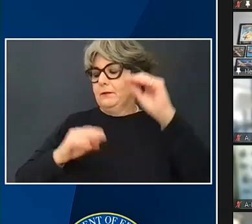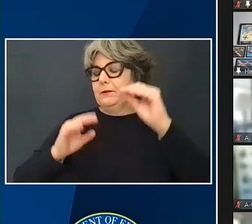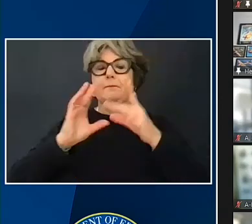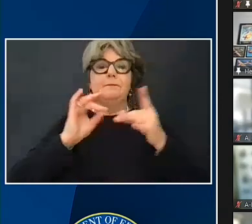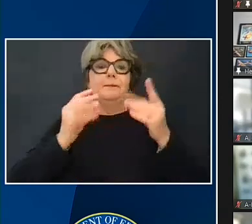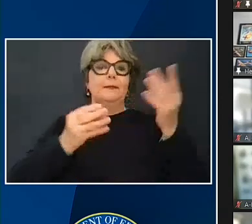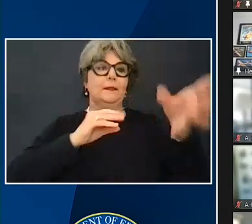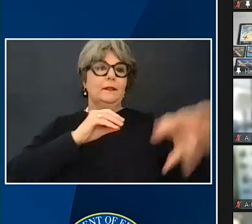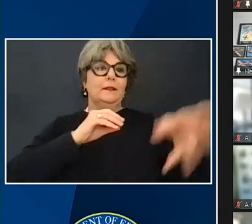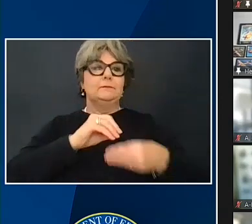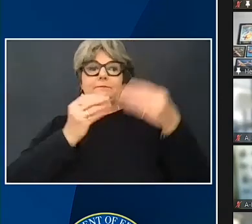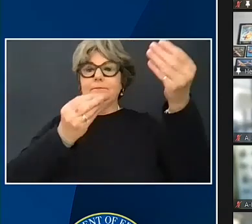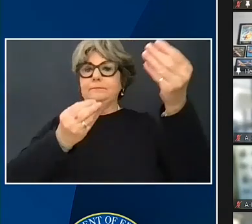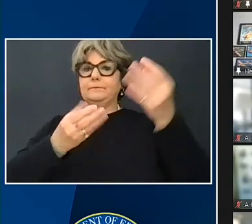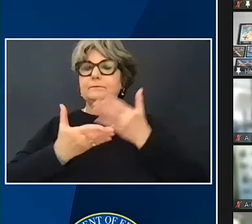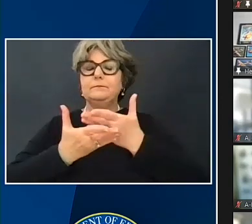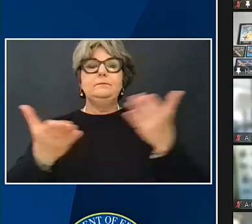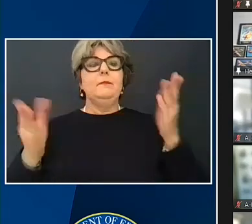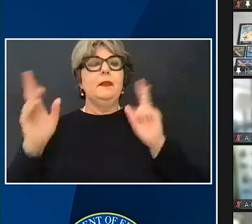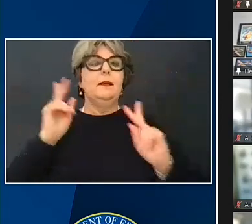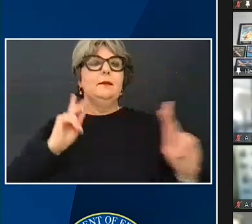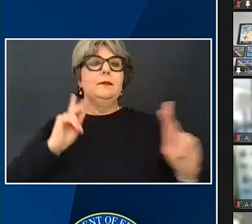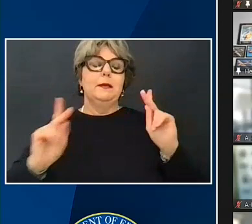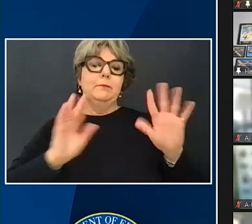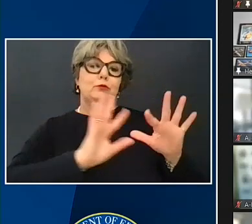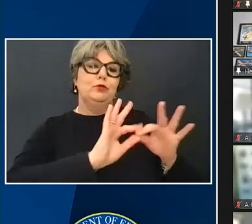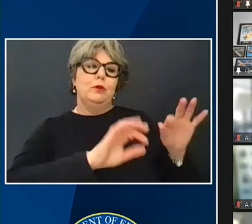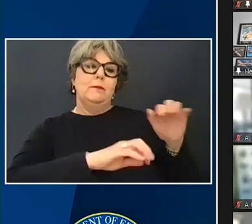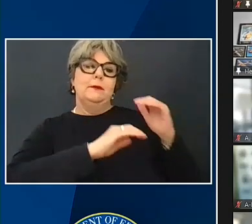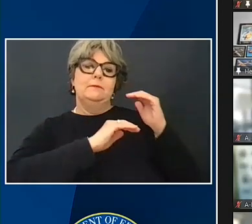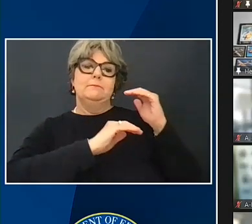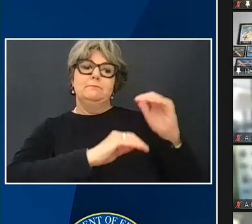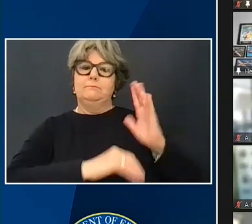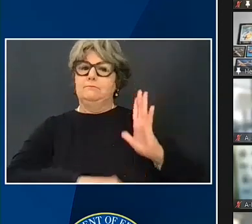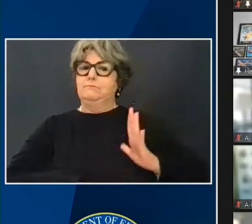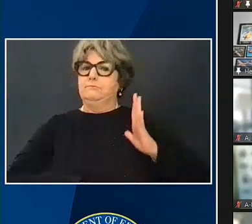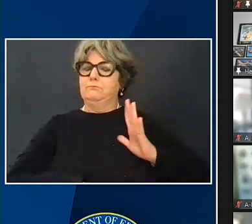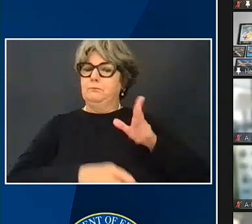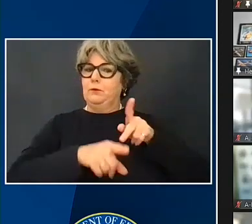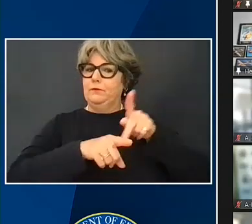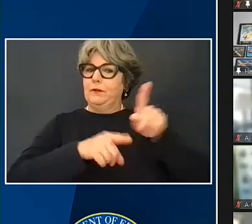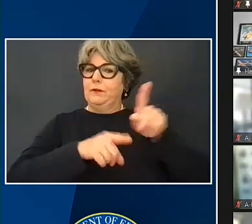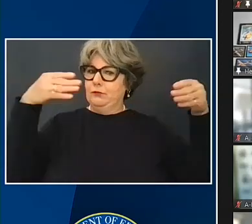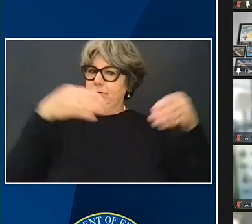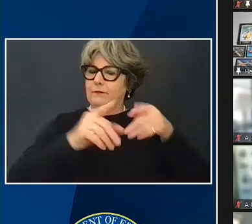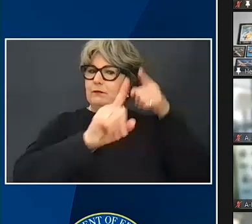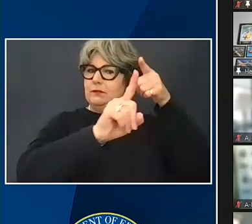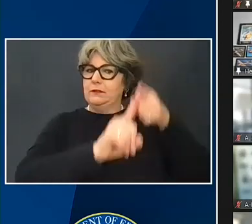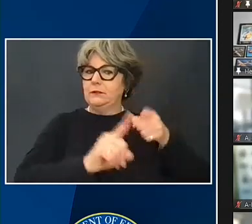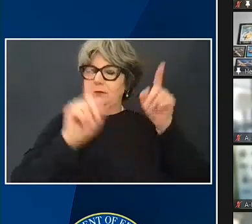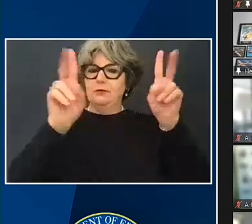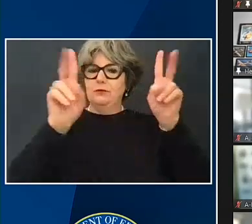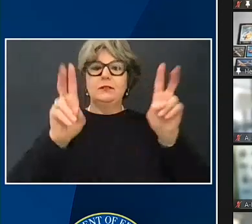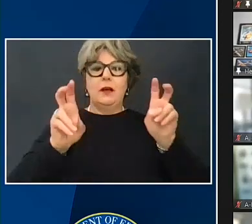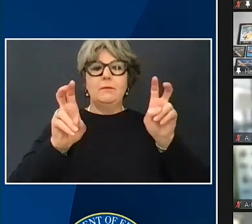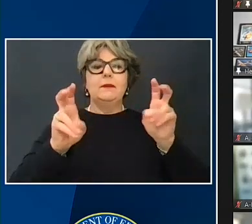We ask that folks keep comments courteous, professional, and focused to the topics that we're currently covering within the